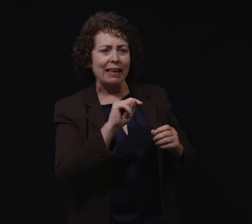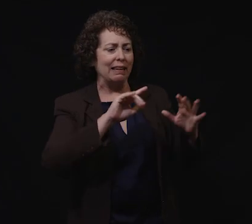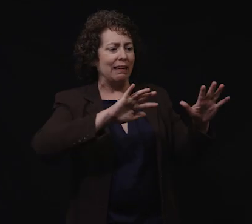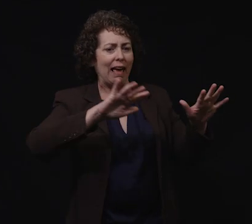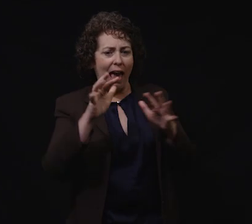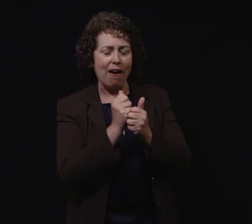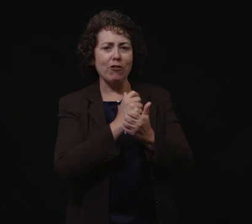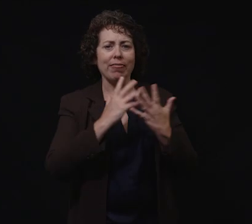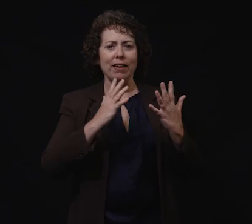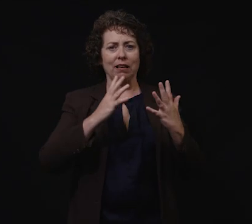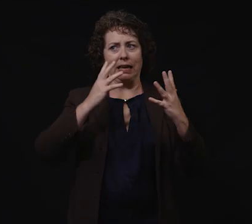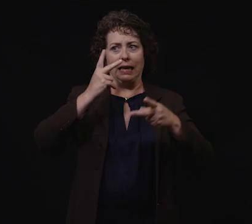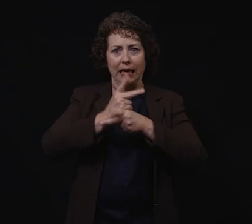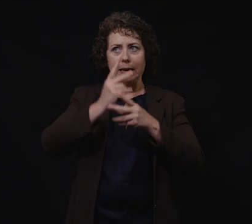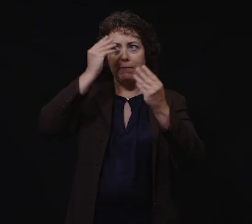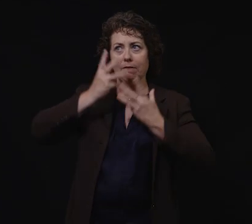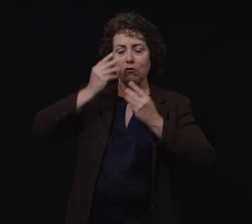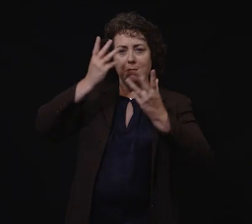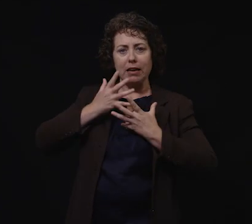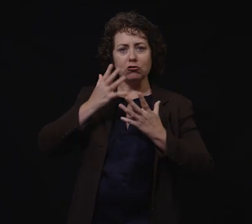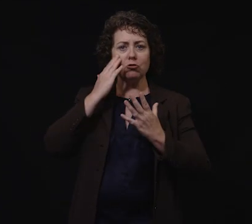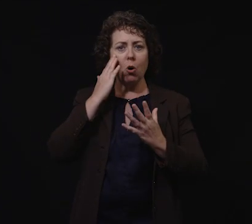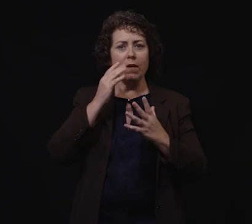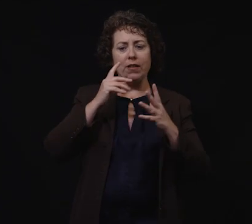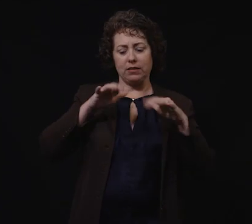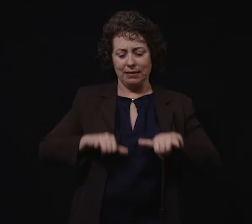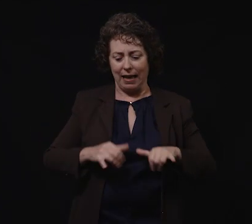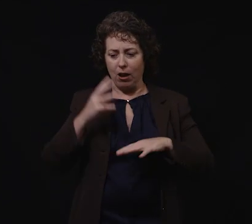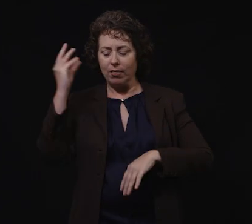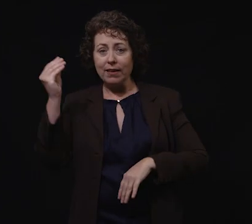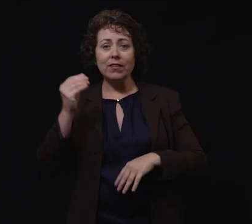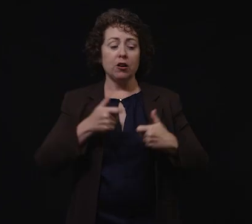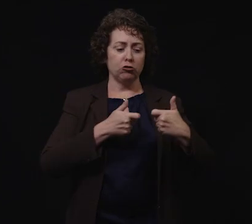make sure that you have your chargers for your cell phones that you get your